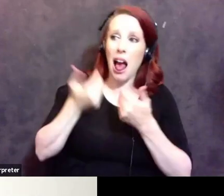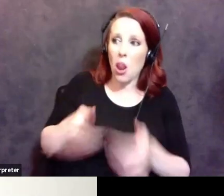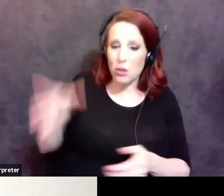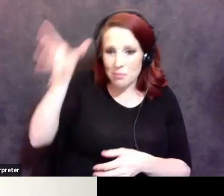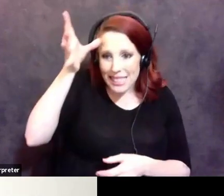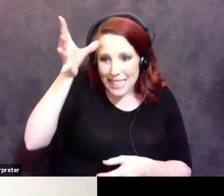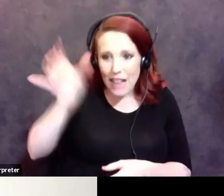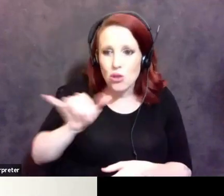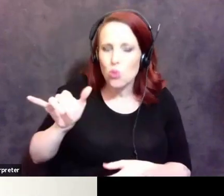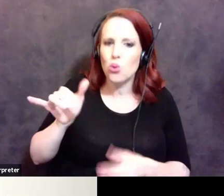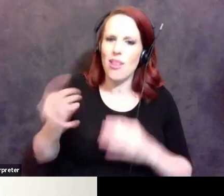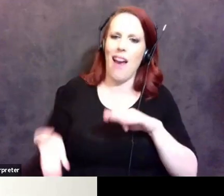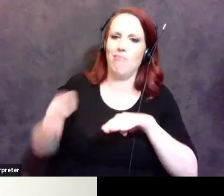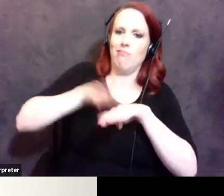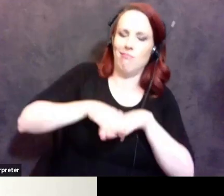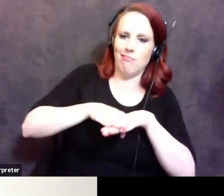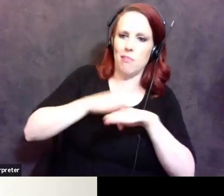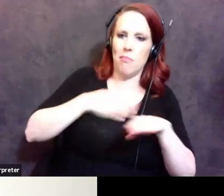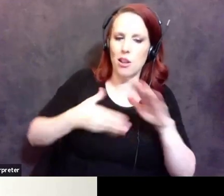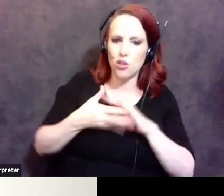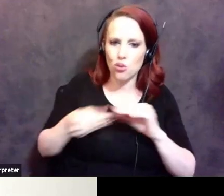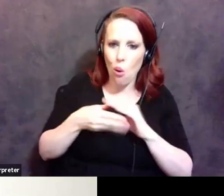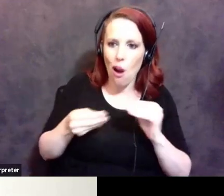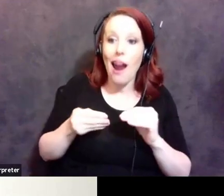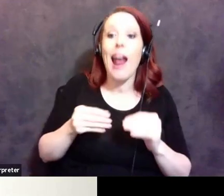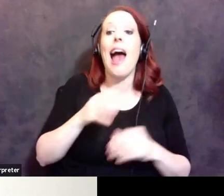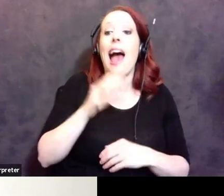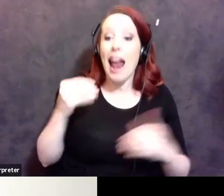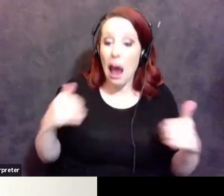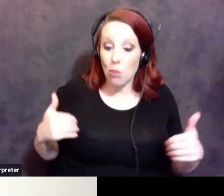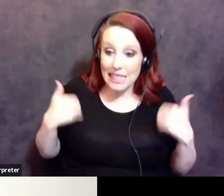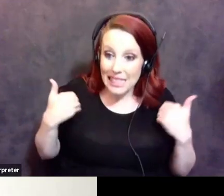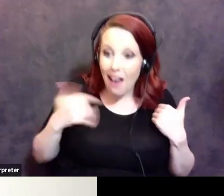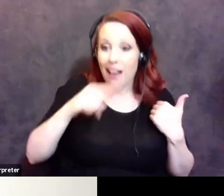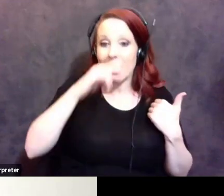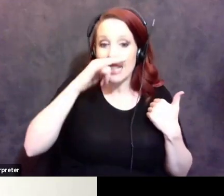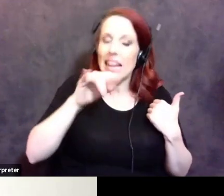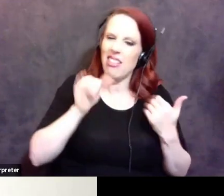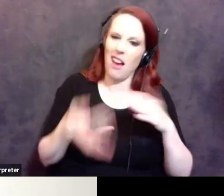that adds an extra layer and because it happened as a kid that adds an extra layer. I love